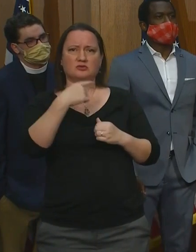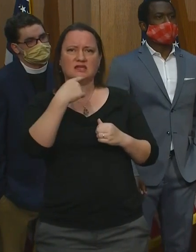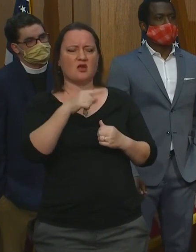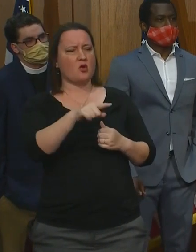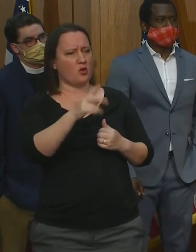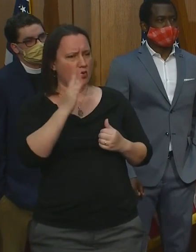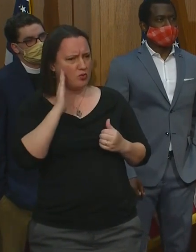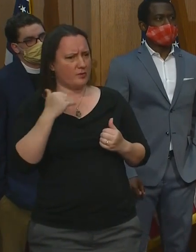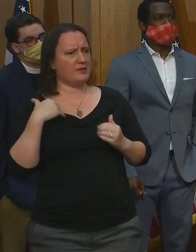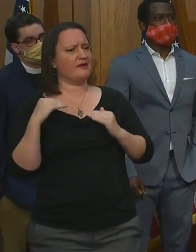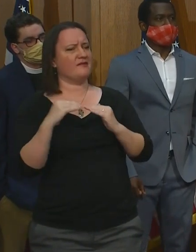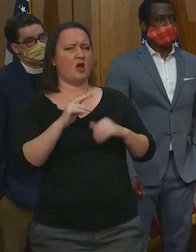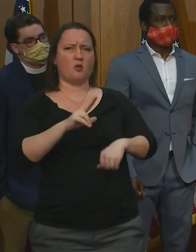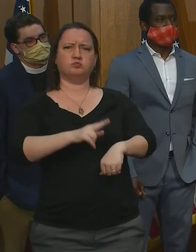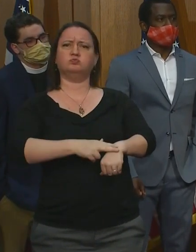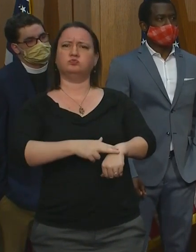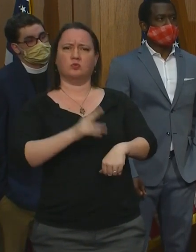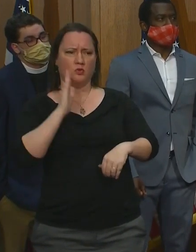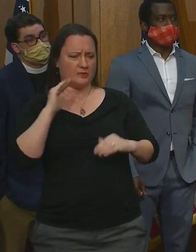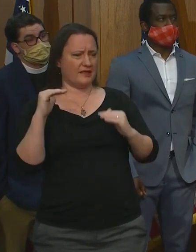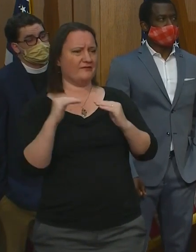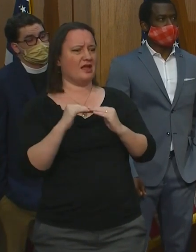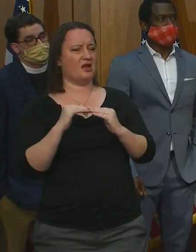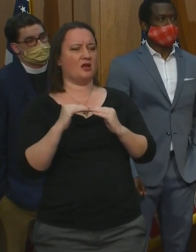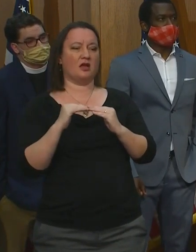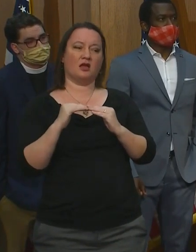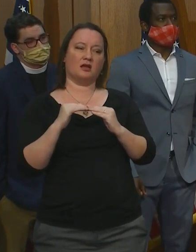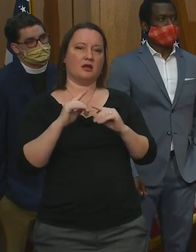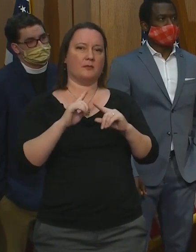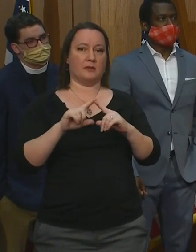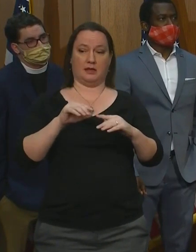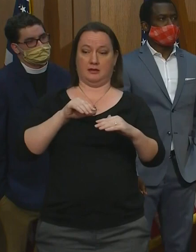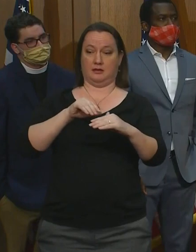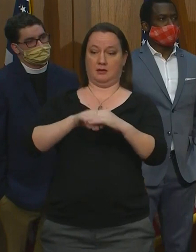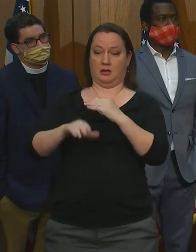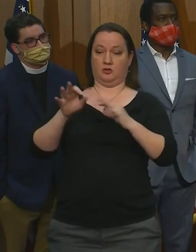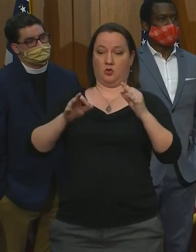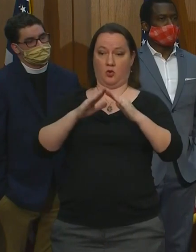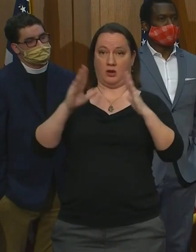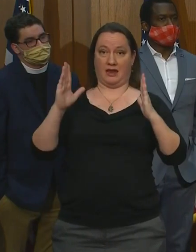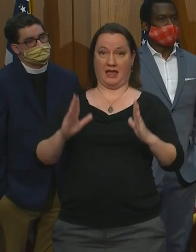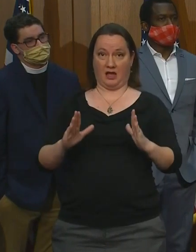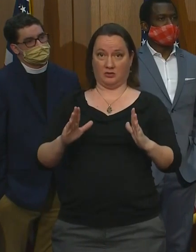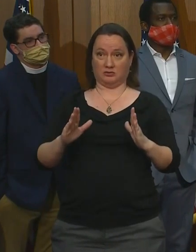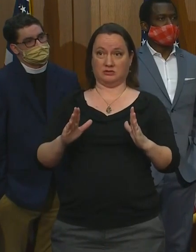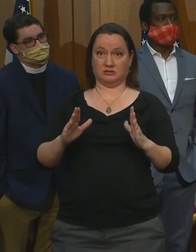TELL A BLACK MAN OR A BLACK WOMAN. BUT THEY'RE GOING TO GET A FAIR AND IMPARTIAL TRIAL.